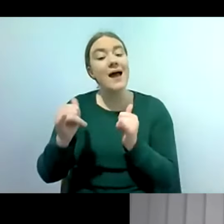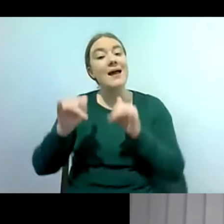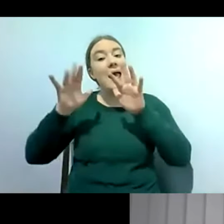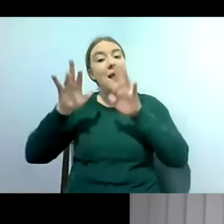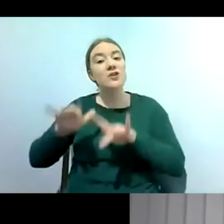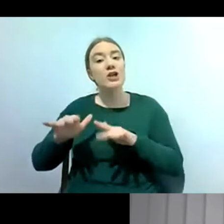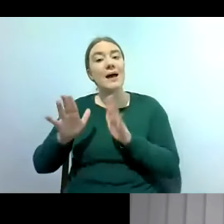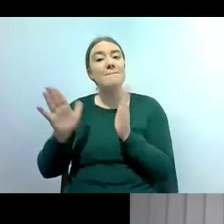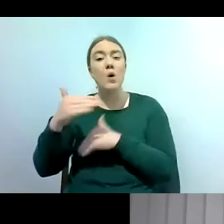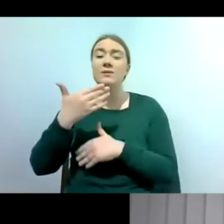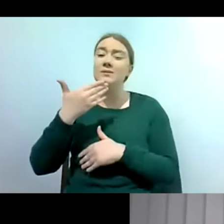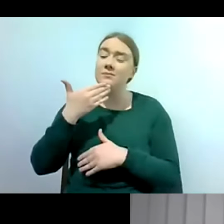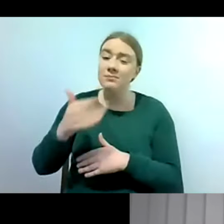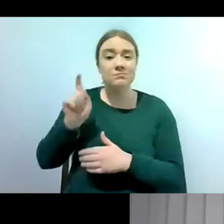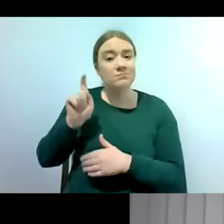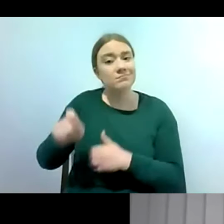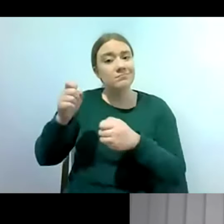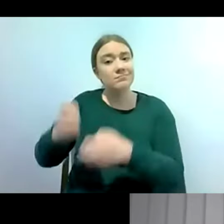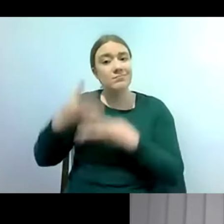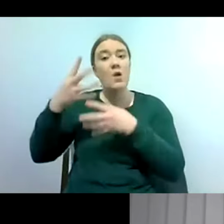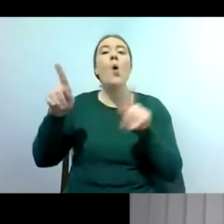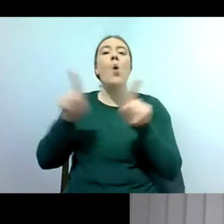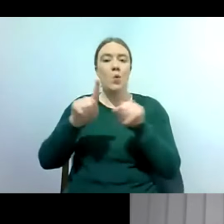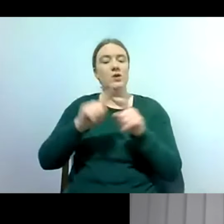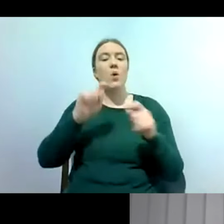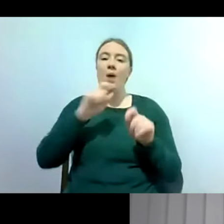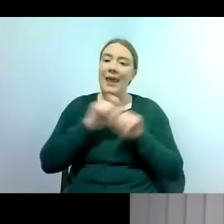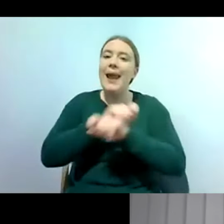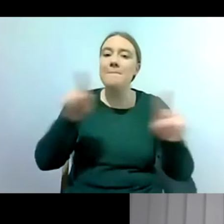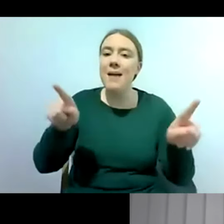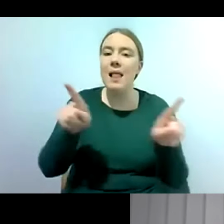and it will also get emailed out following the event we would be really grateful for